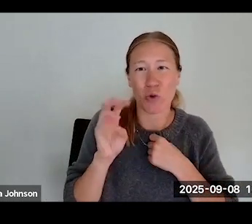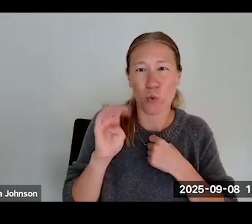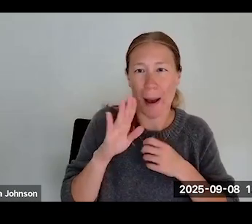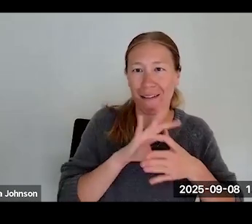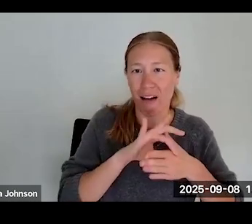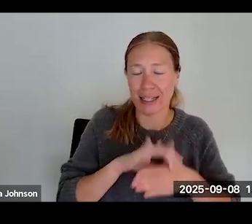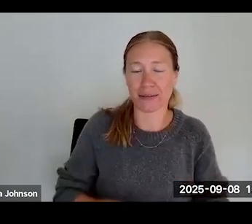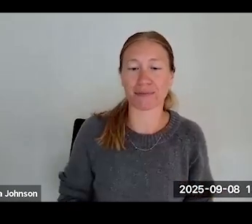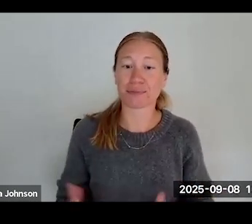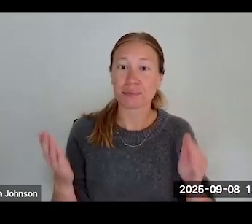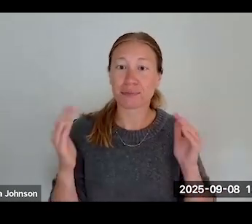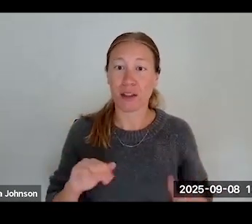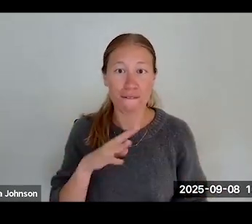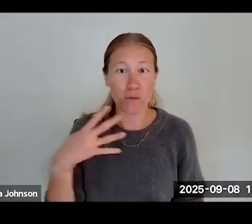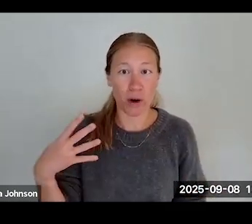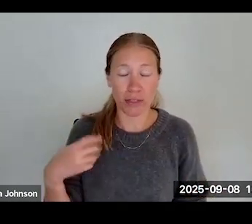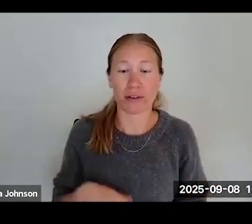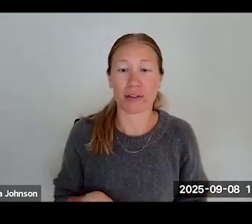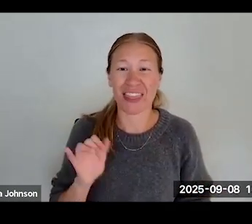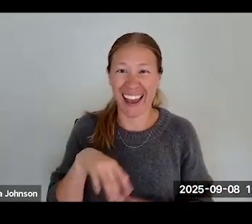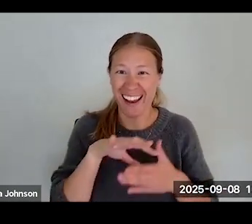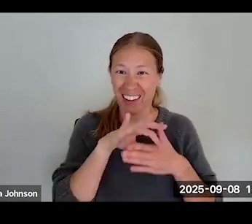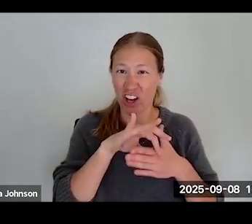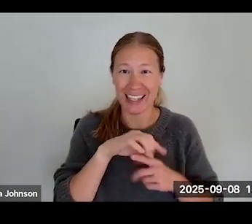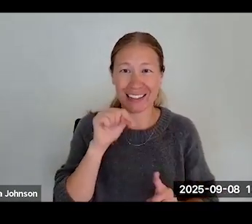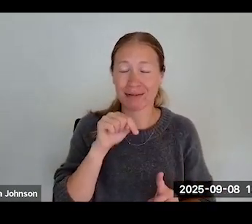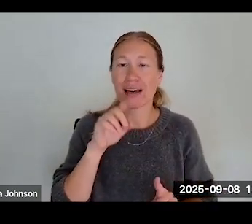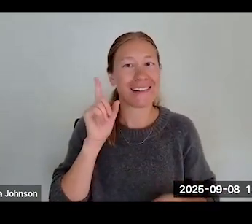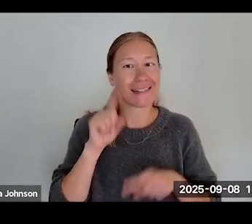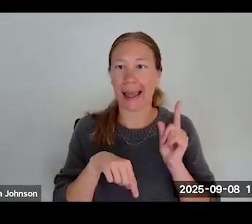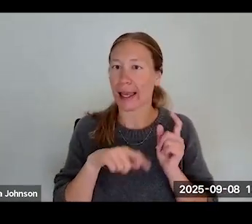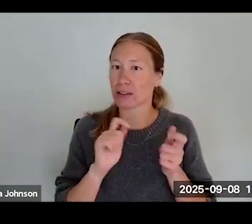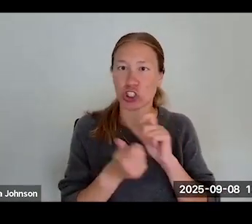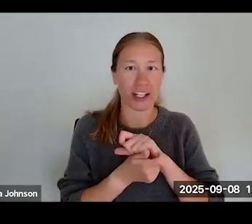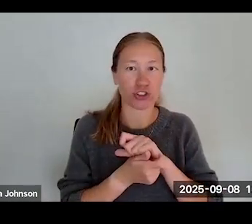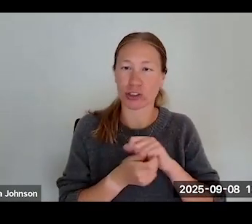And then fourth, that content cannot be changed after it is archived.